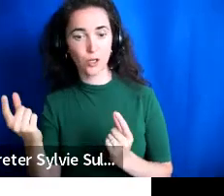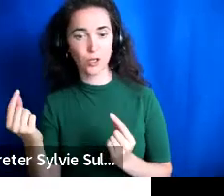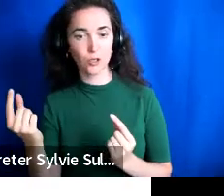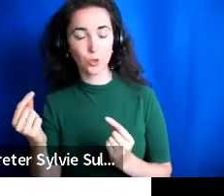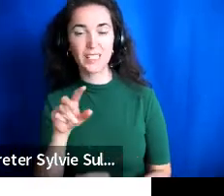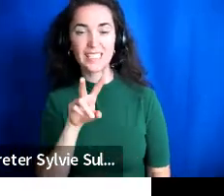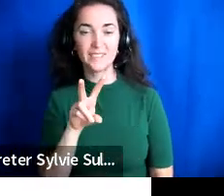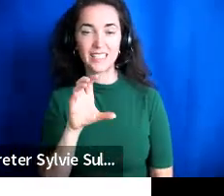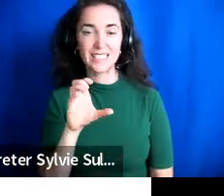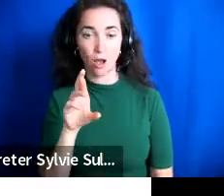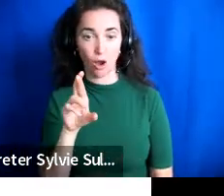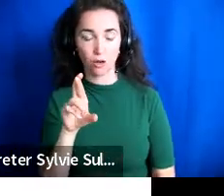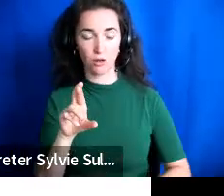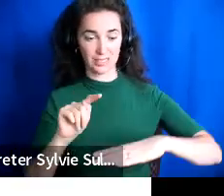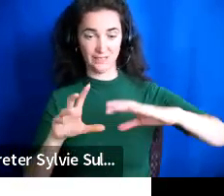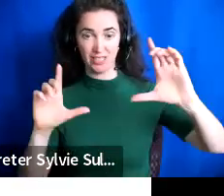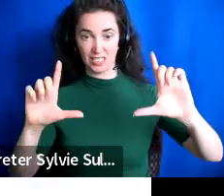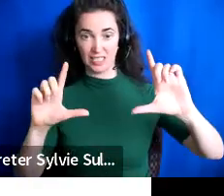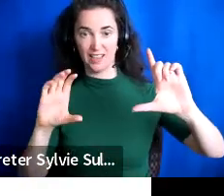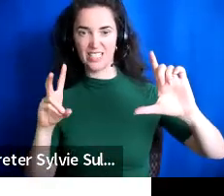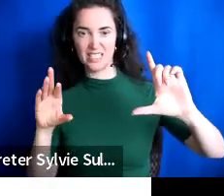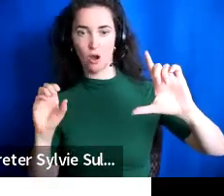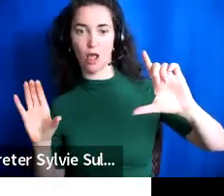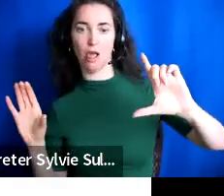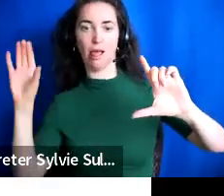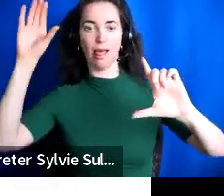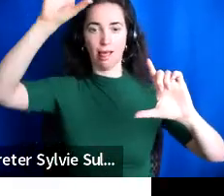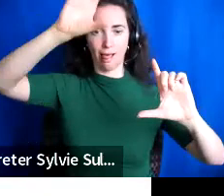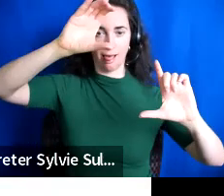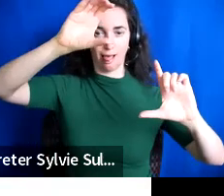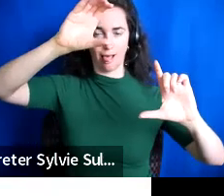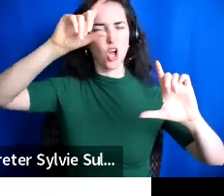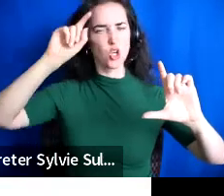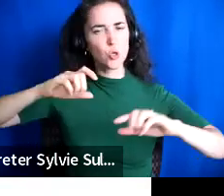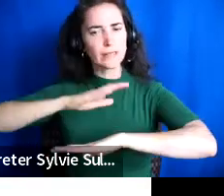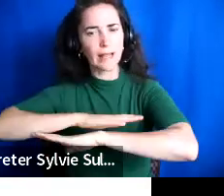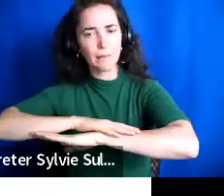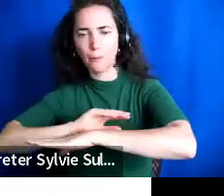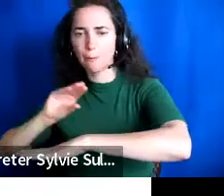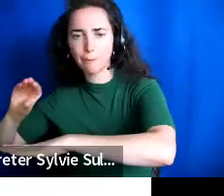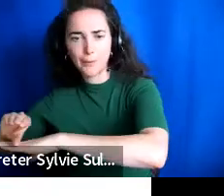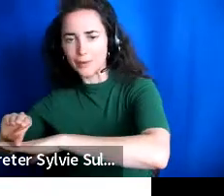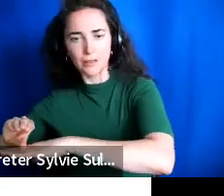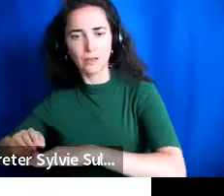On top of that Tv instead of putting it on a side table that put it on top of the table.